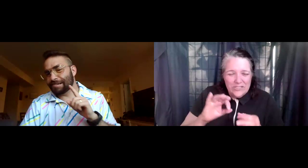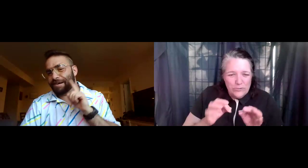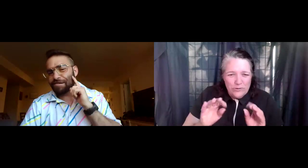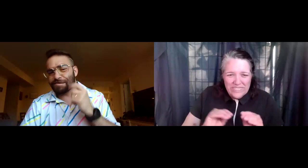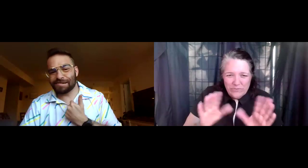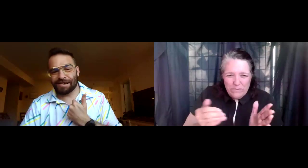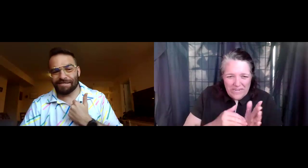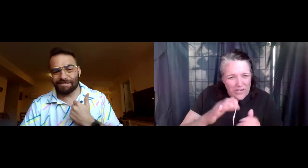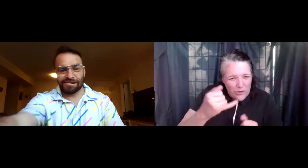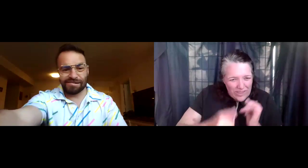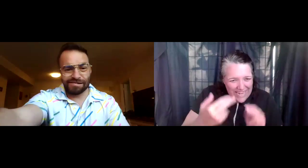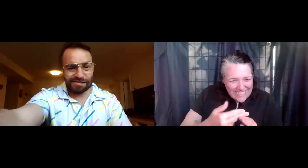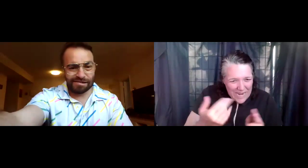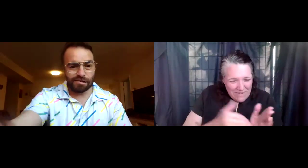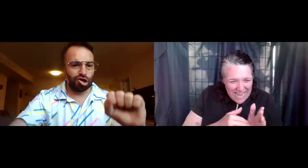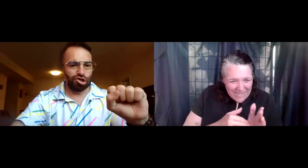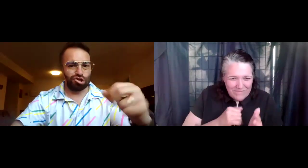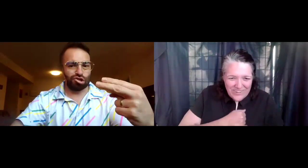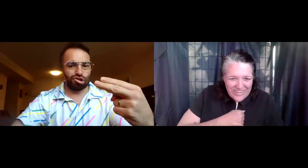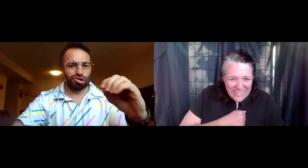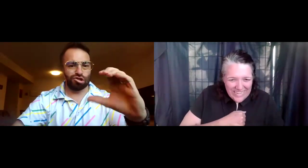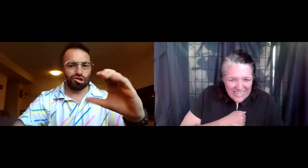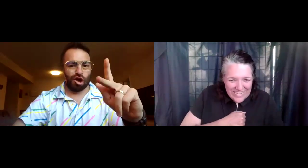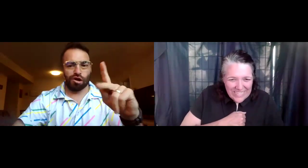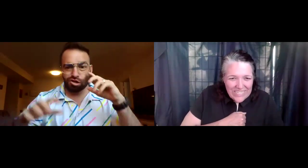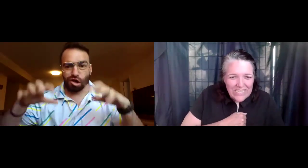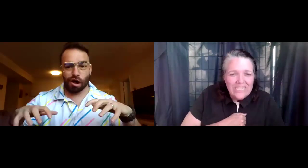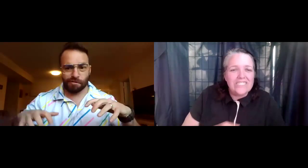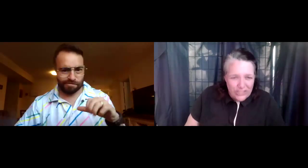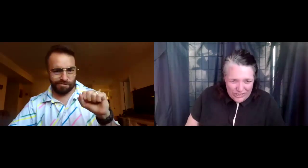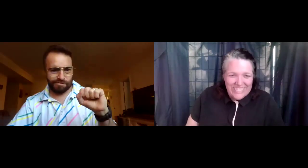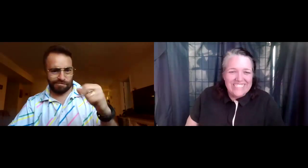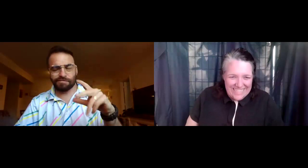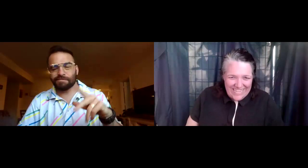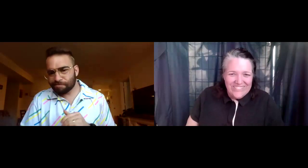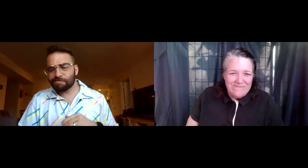and the interpreter needs to repeat your last name... >> Shock. Hayden Shock.